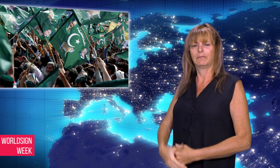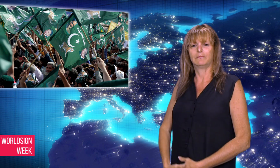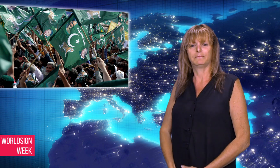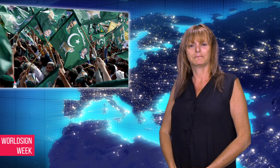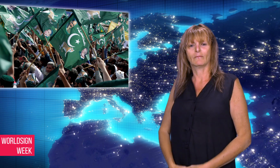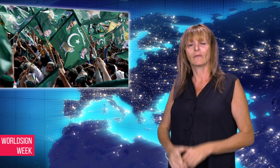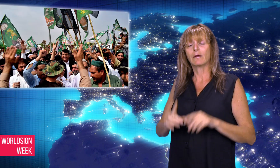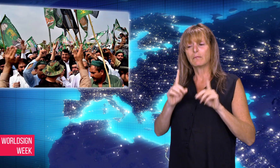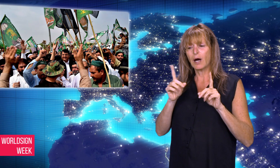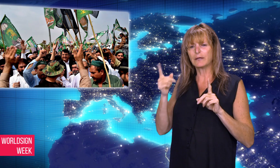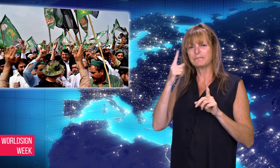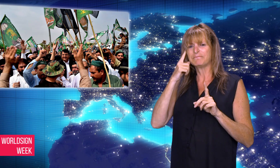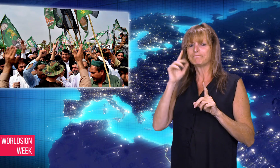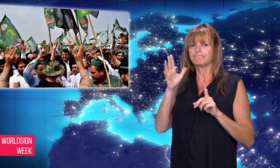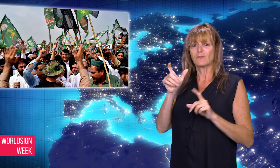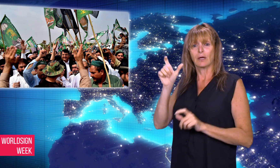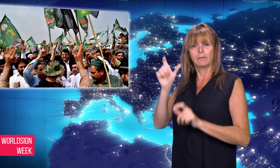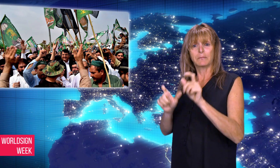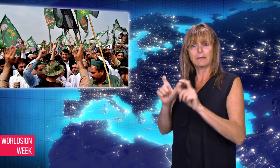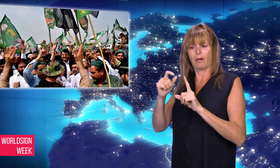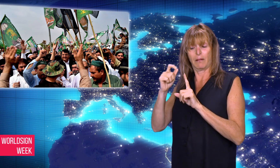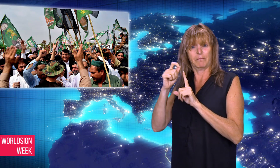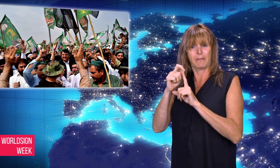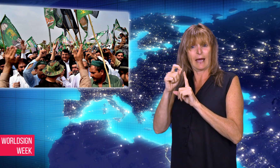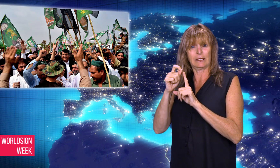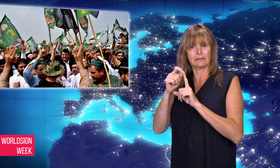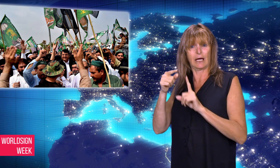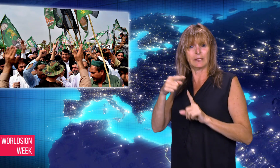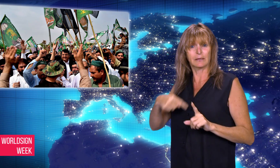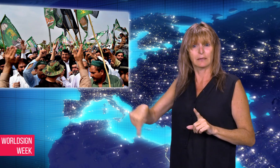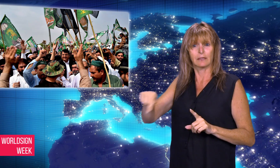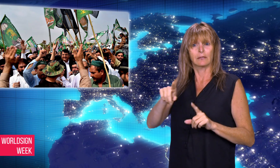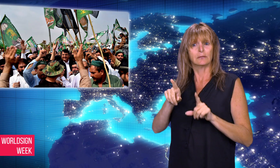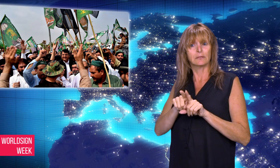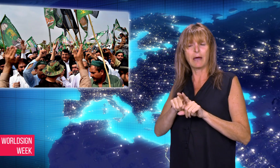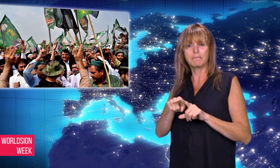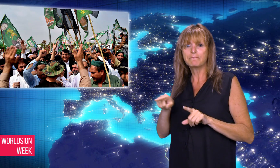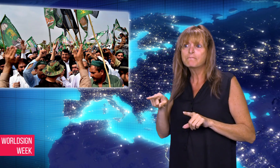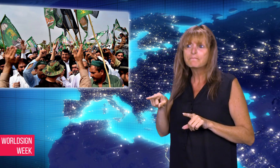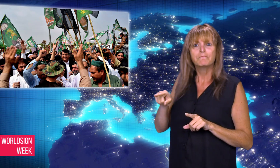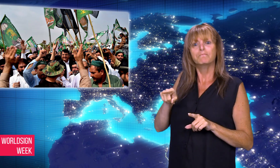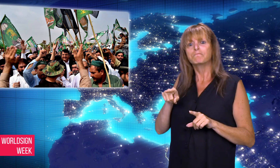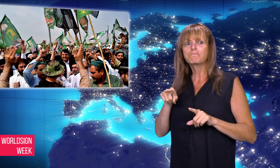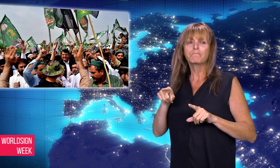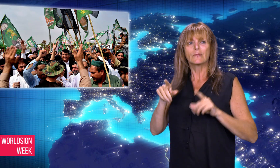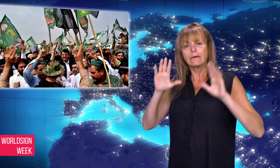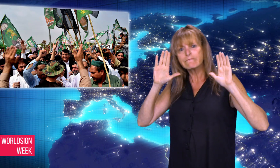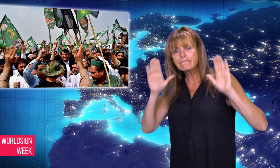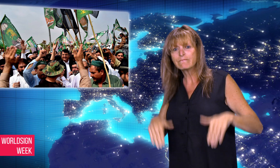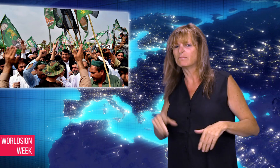military rule for 71 years, and